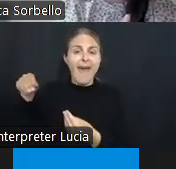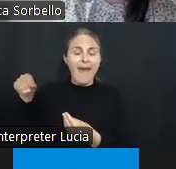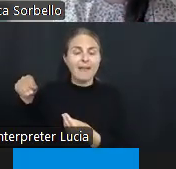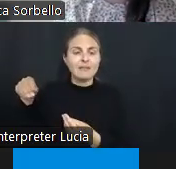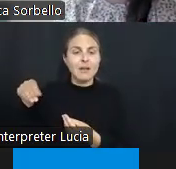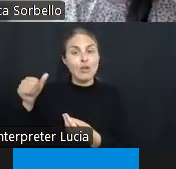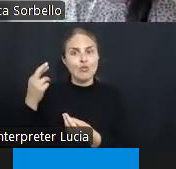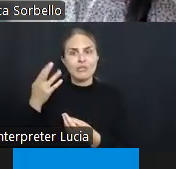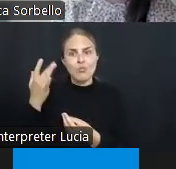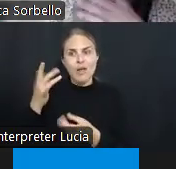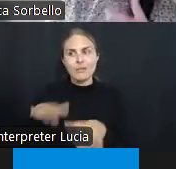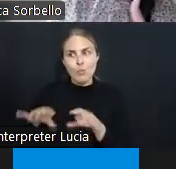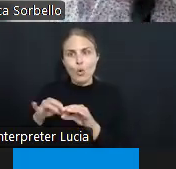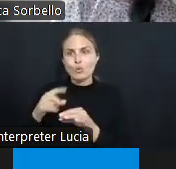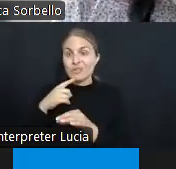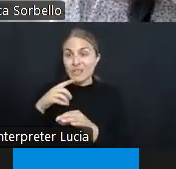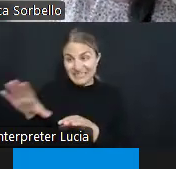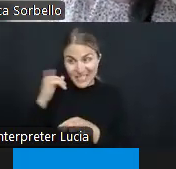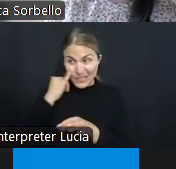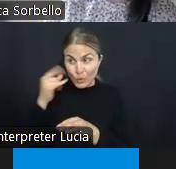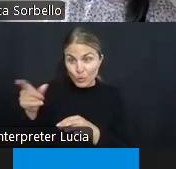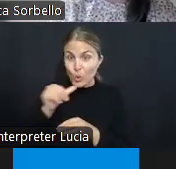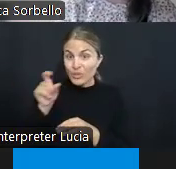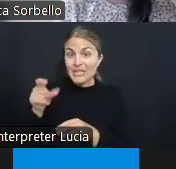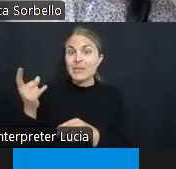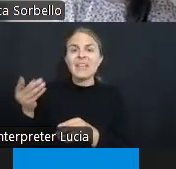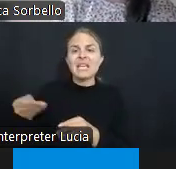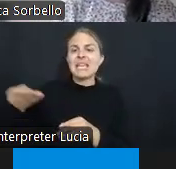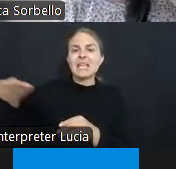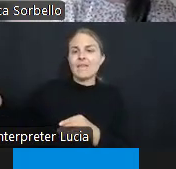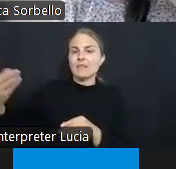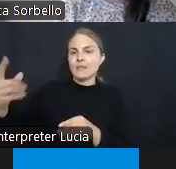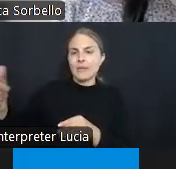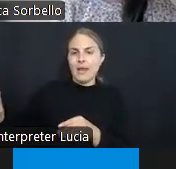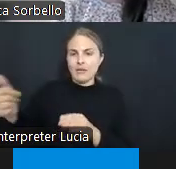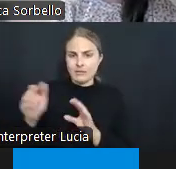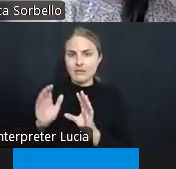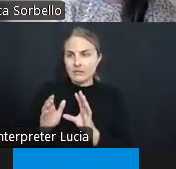, somebody who is using a substance occasionally